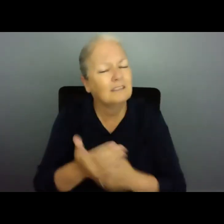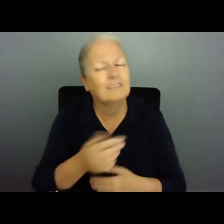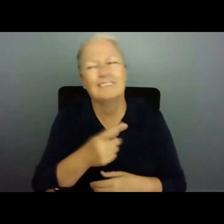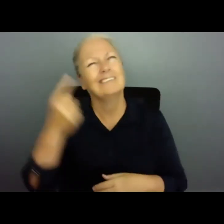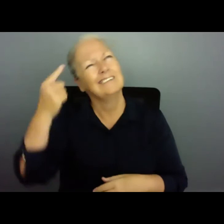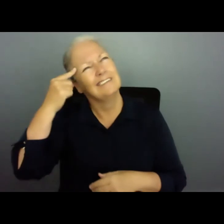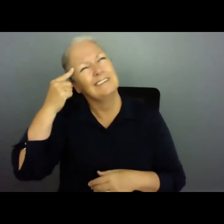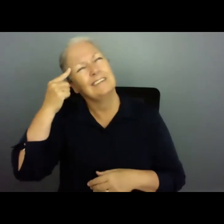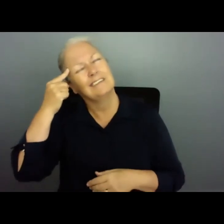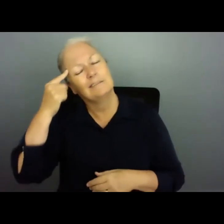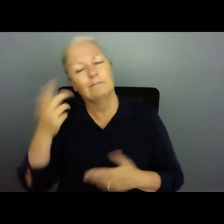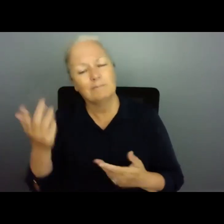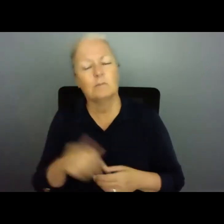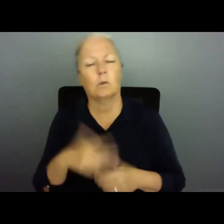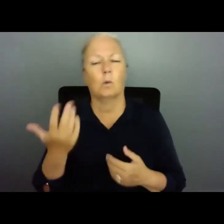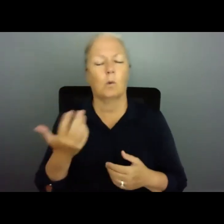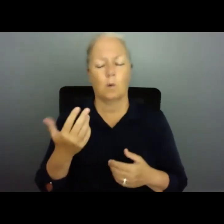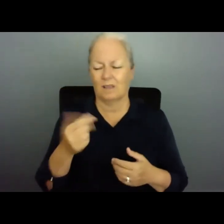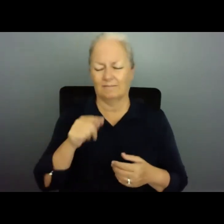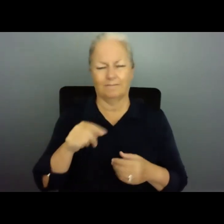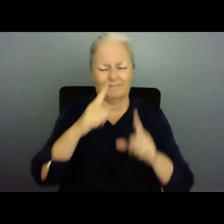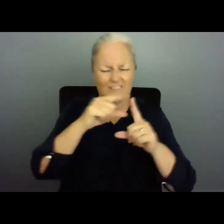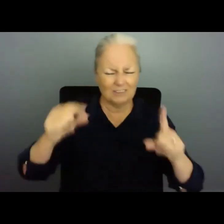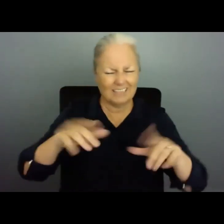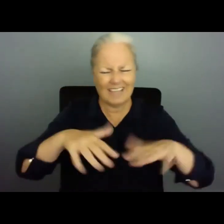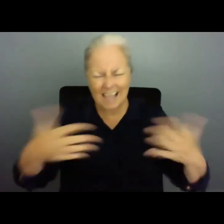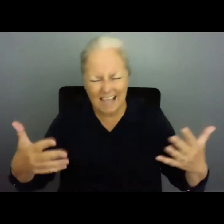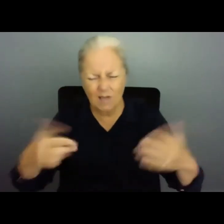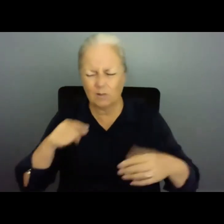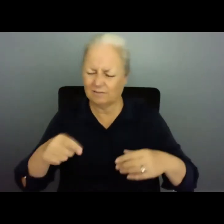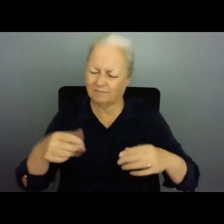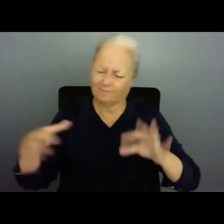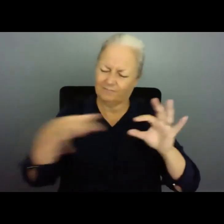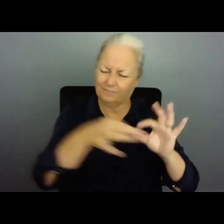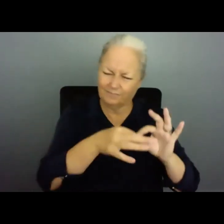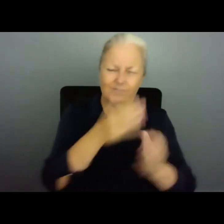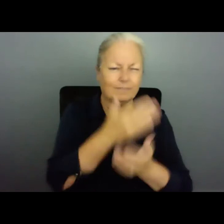digital divide and how that again intersects with disability um and also of course again thinking